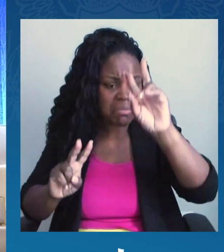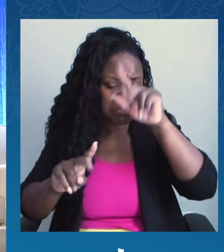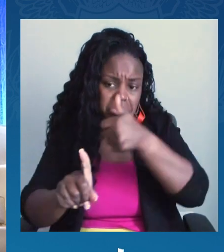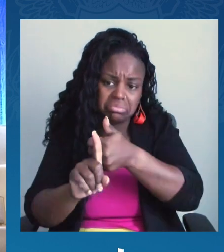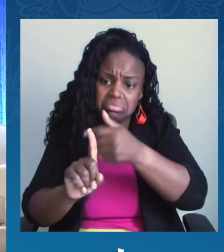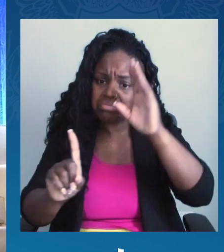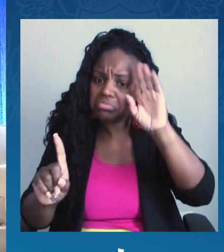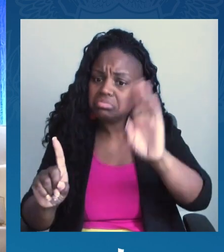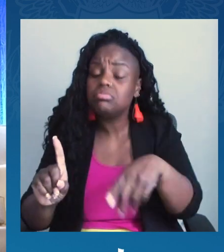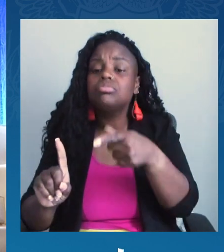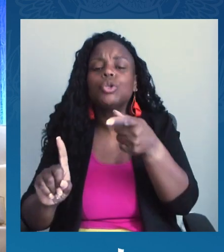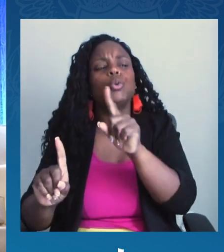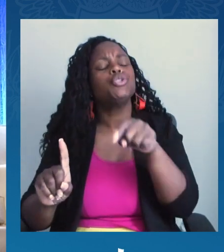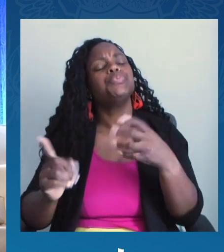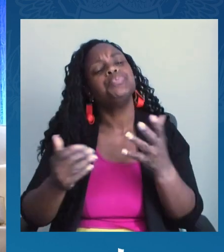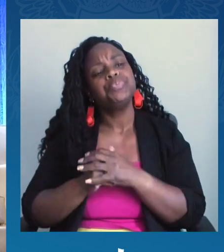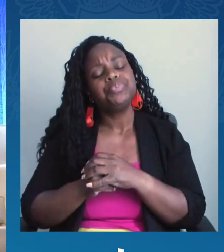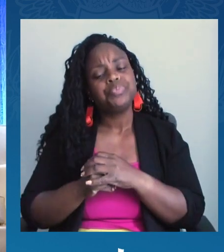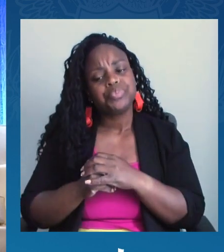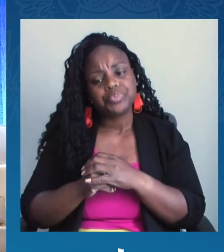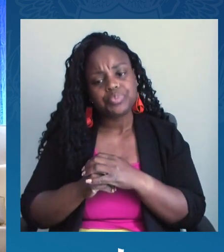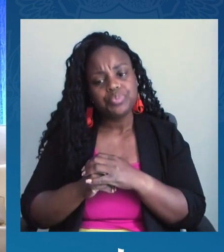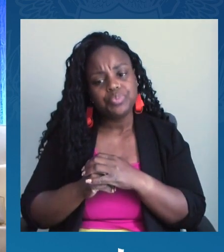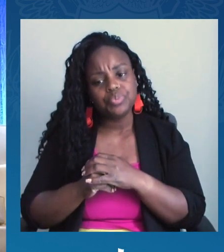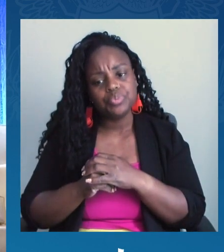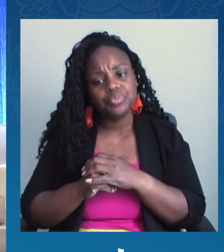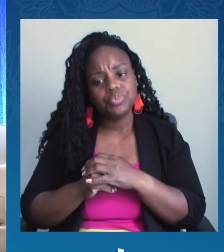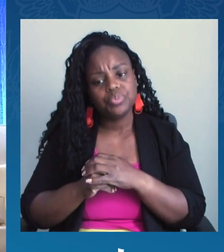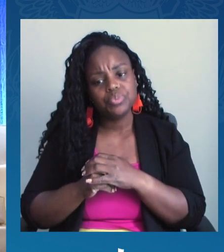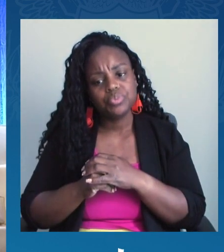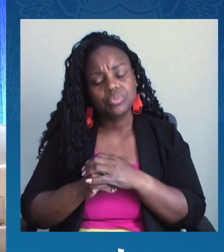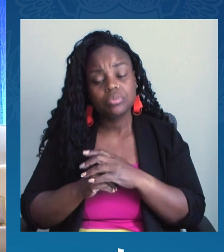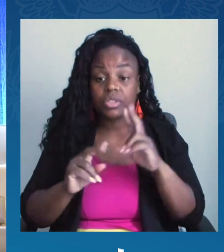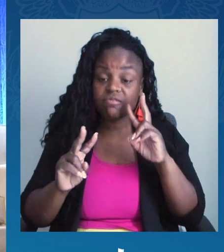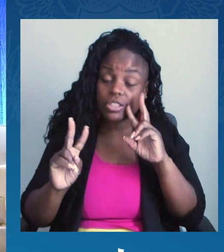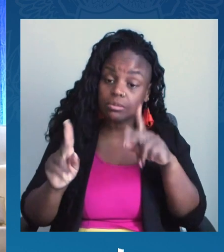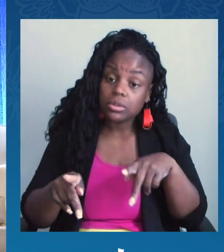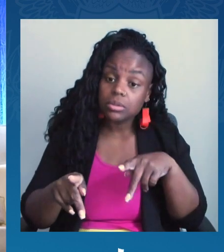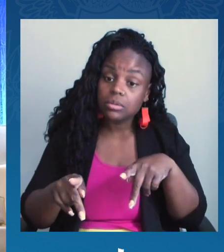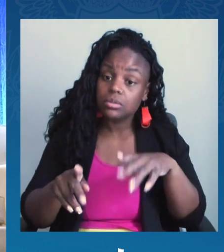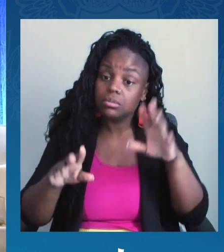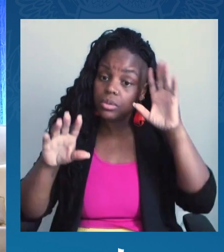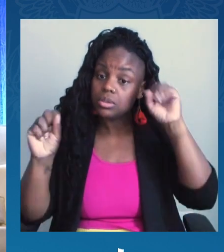As an administration in the Biden-Harris administration, what can you do more of to protect our children